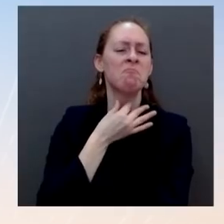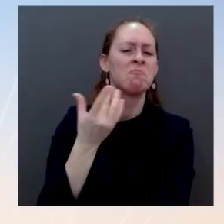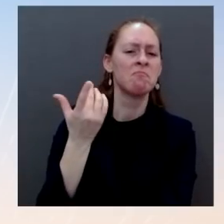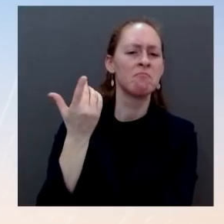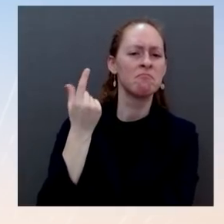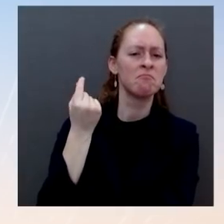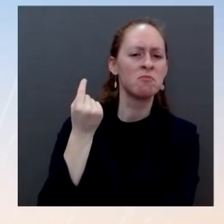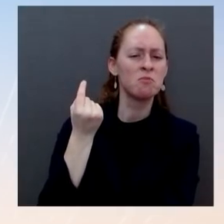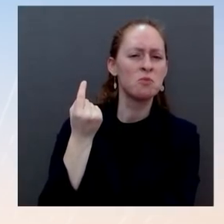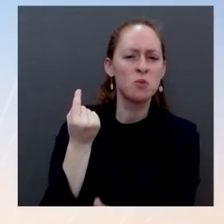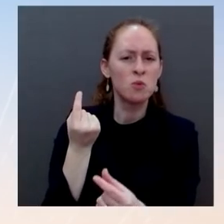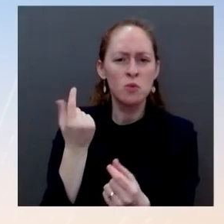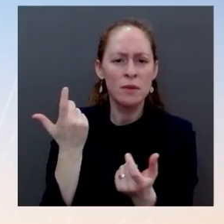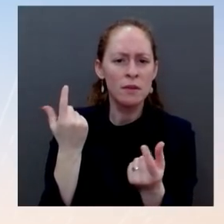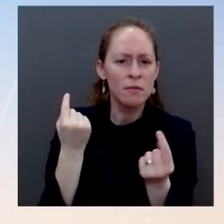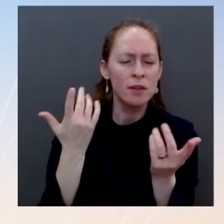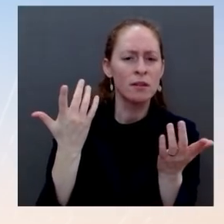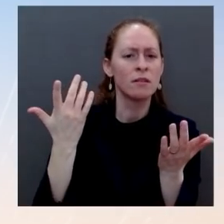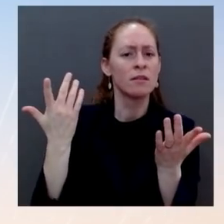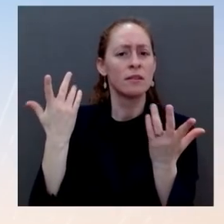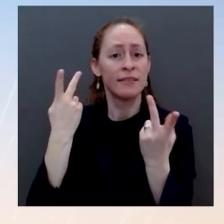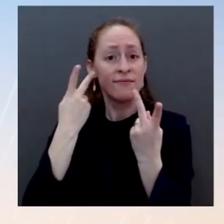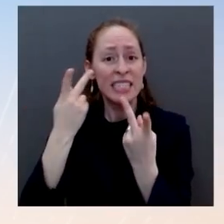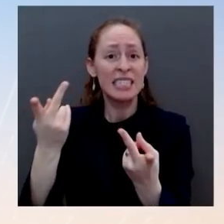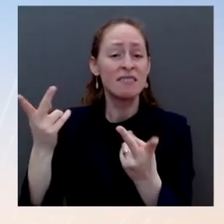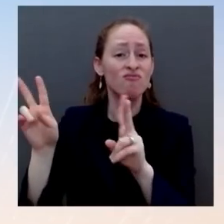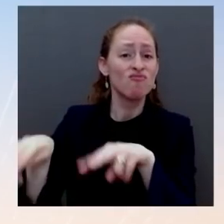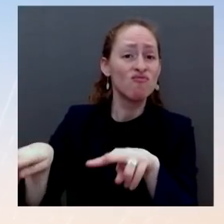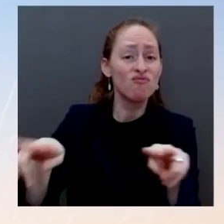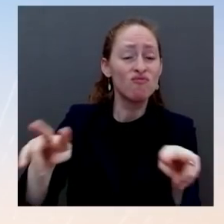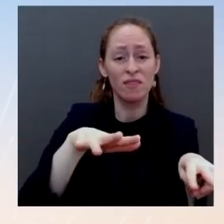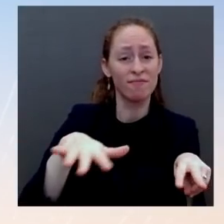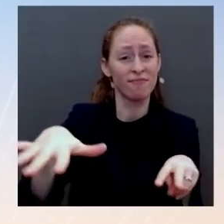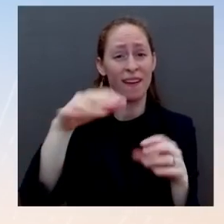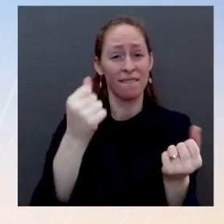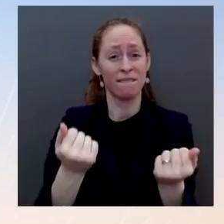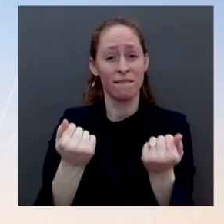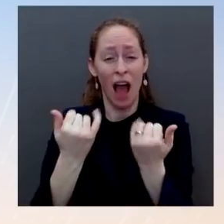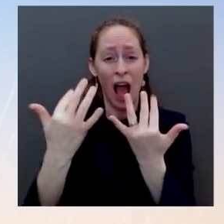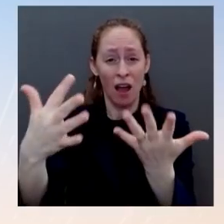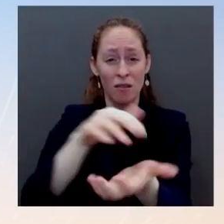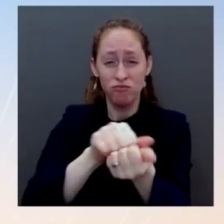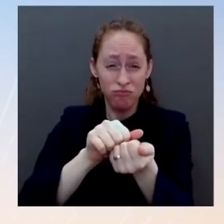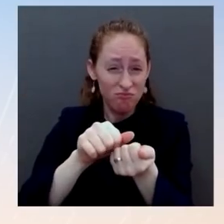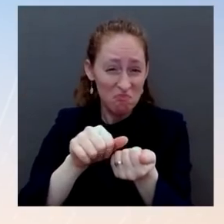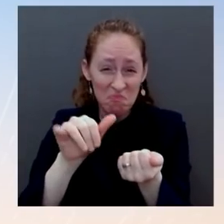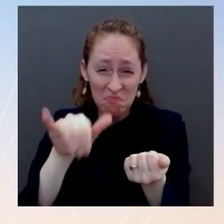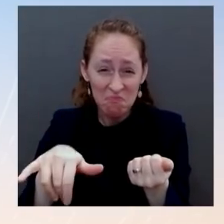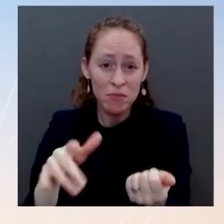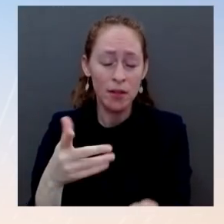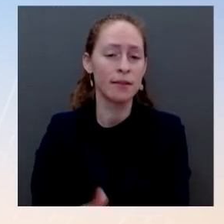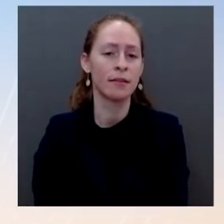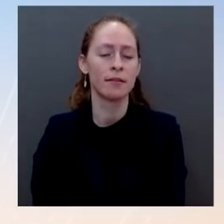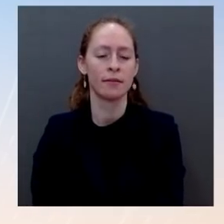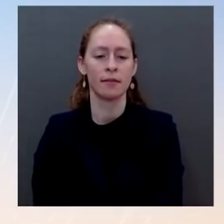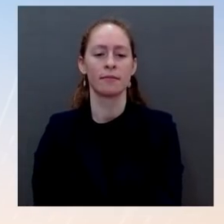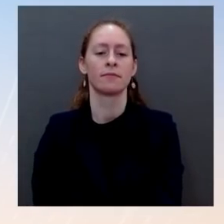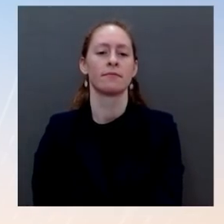we're still finalizing all the details. But he will, of course, visit with -- I would ex- -- you can expect him, I should say, to visit with local elected officials